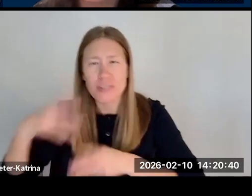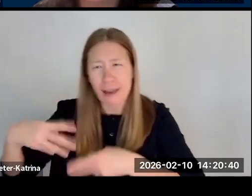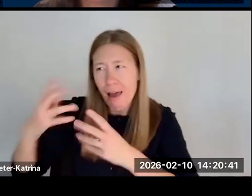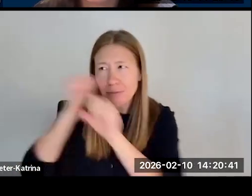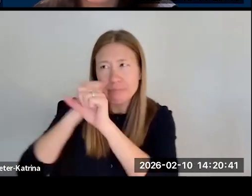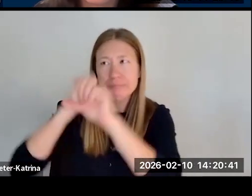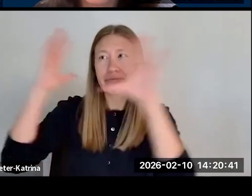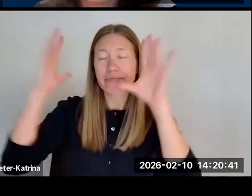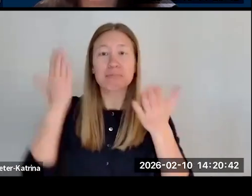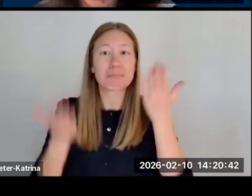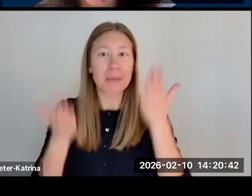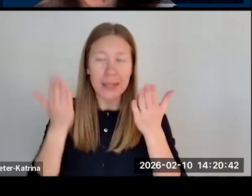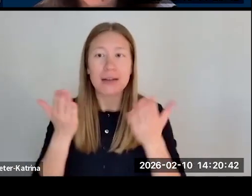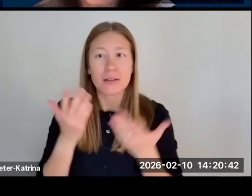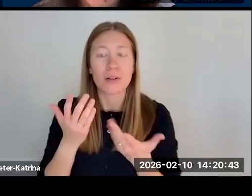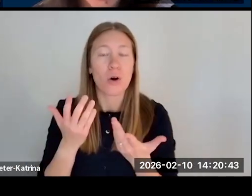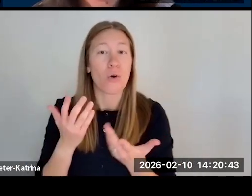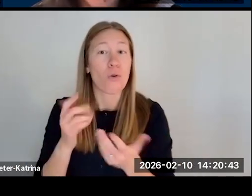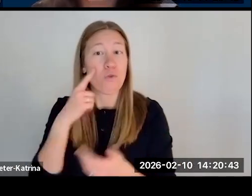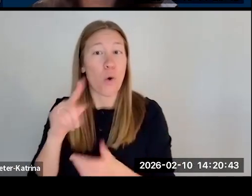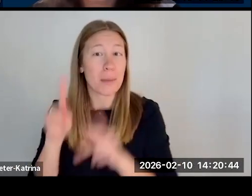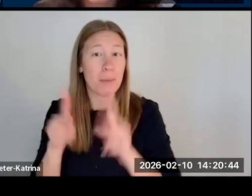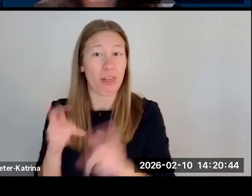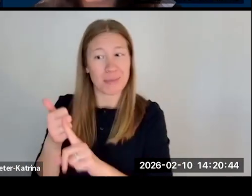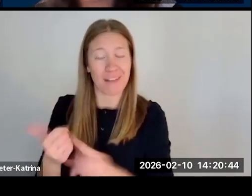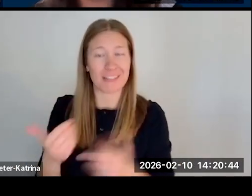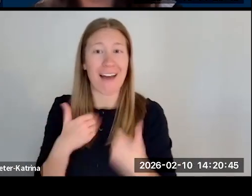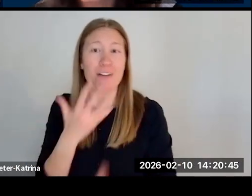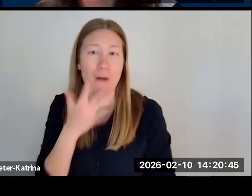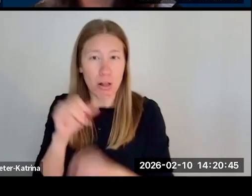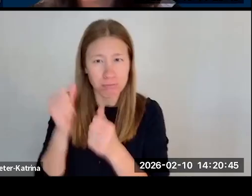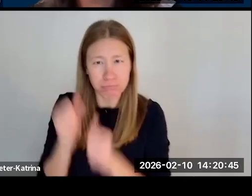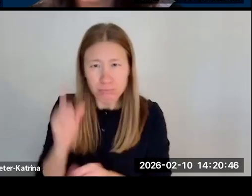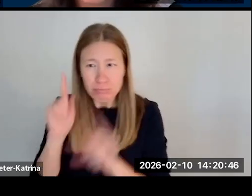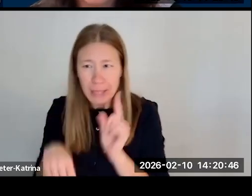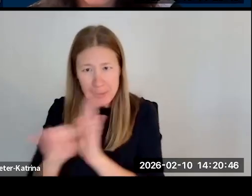with specific color vision deficiencies. Another trick that I like to use is